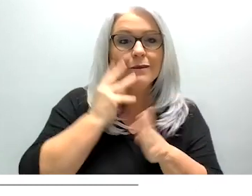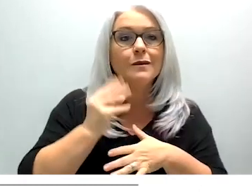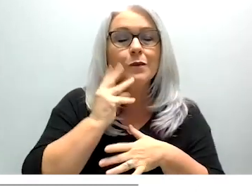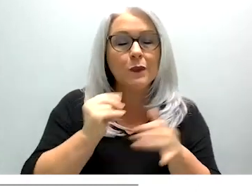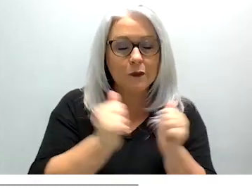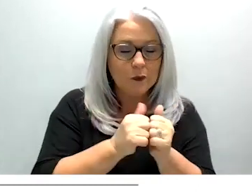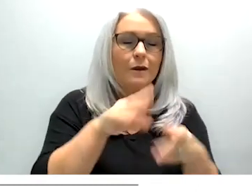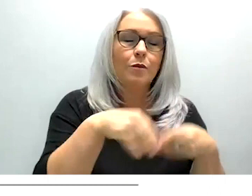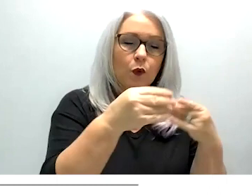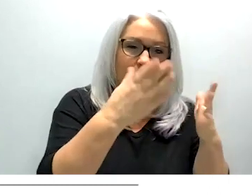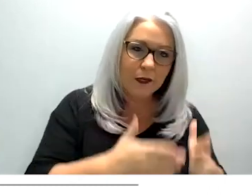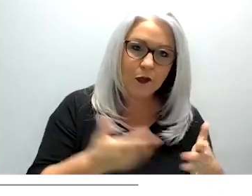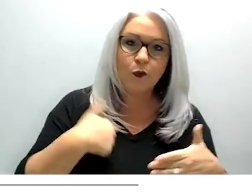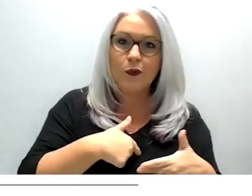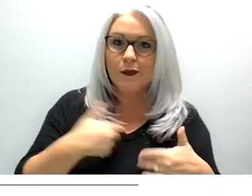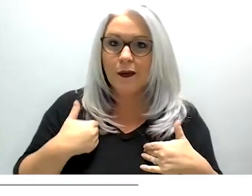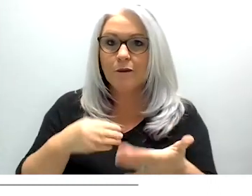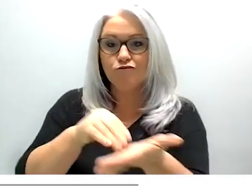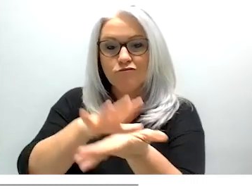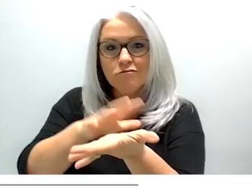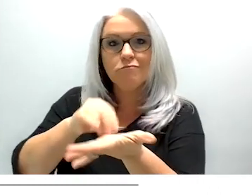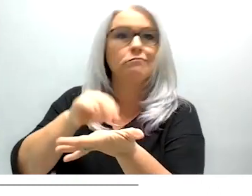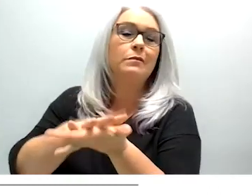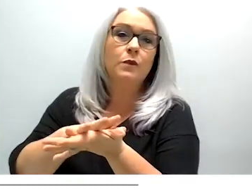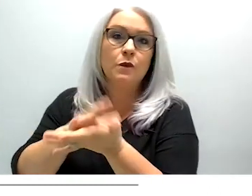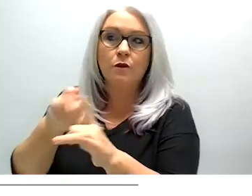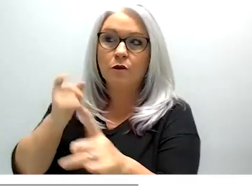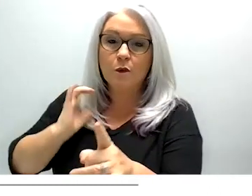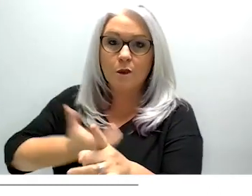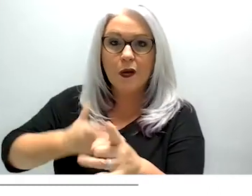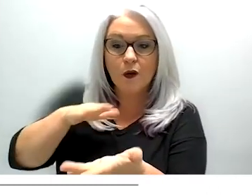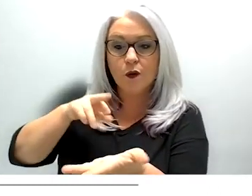We documented this in our research. So it might happen.